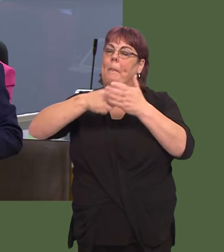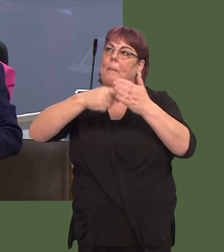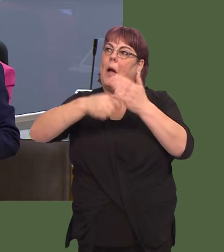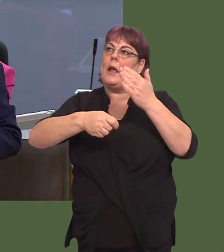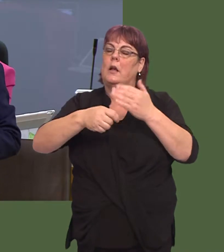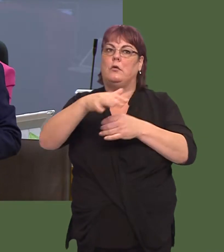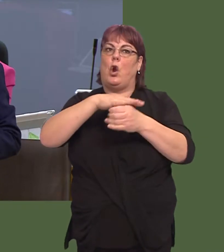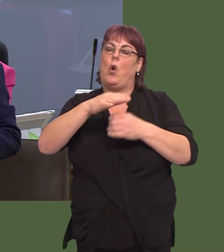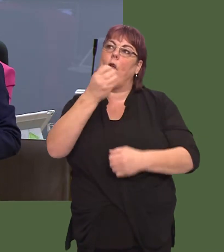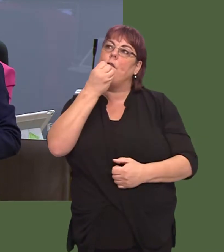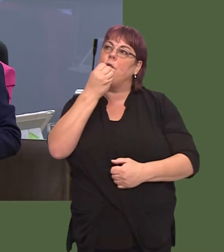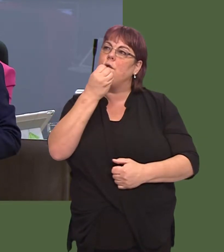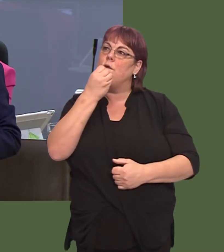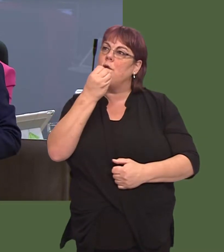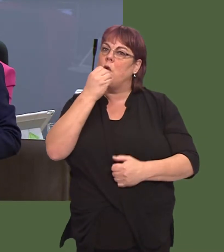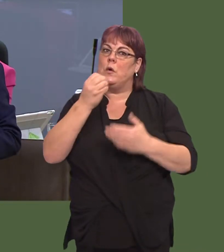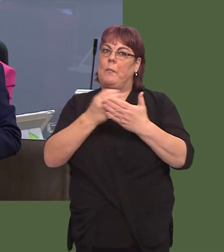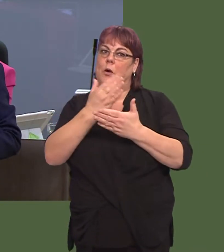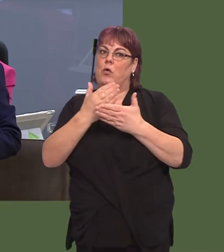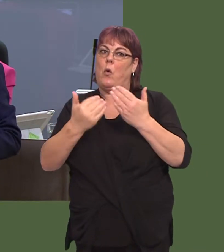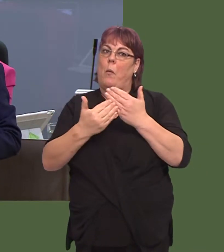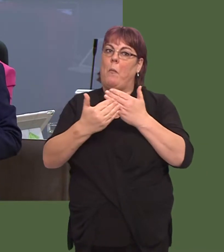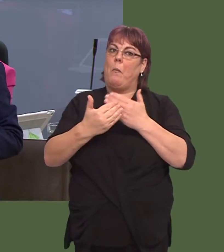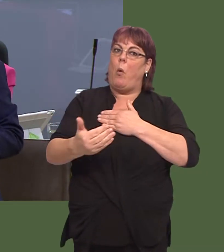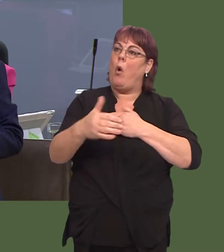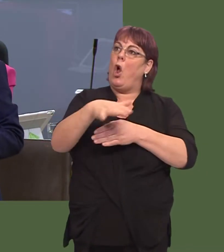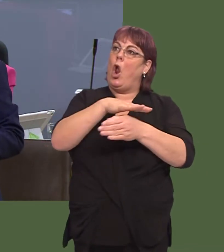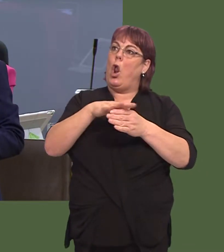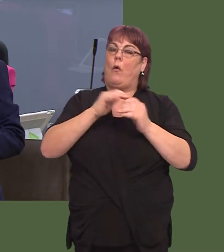ensure that more local producers are used by local authorities?